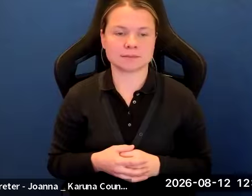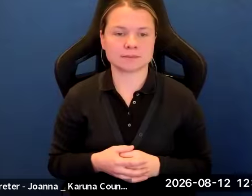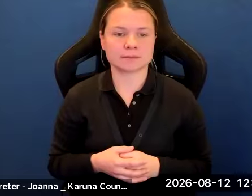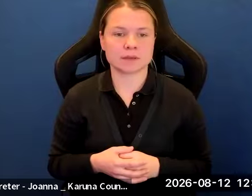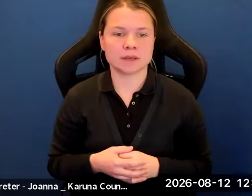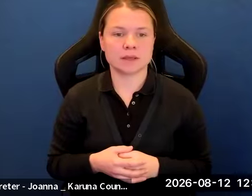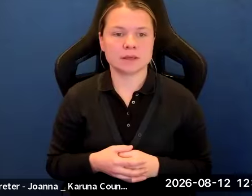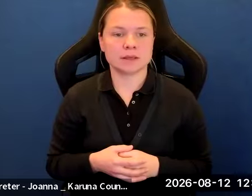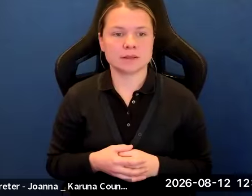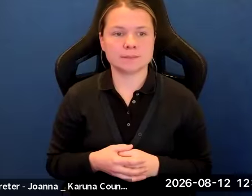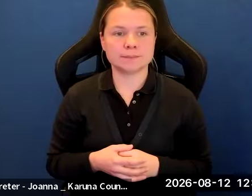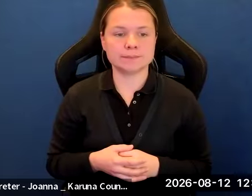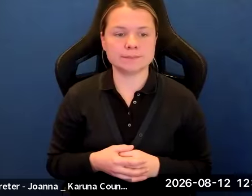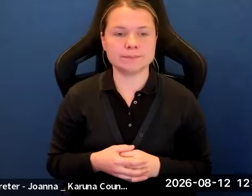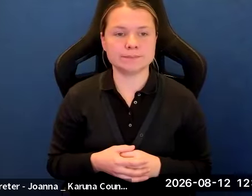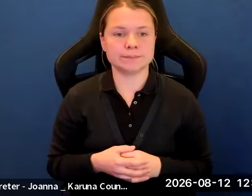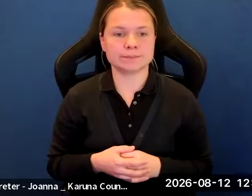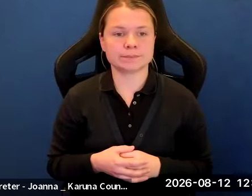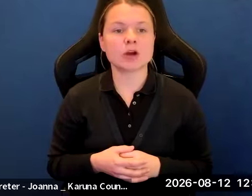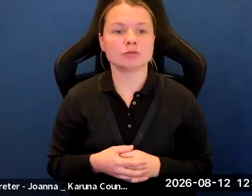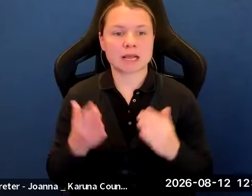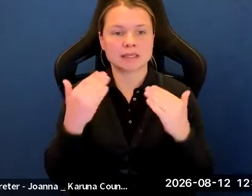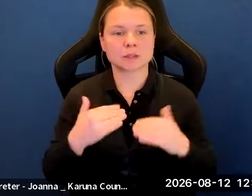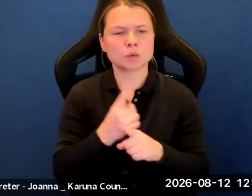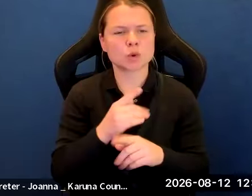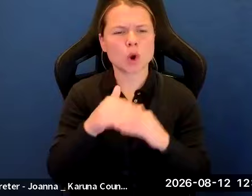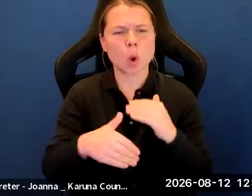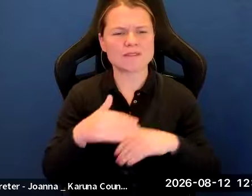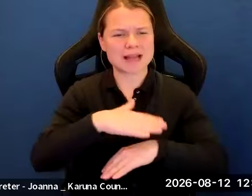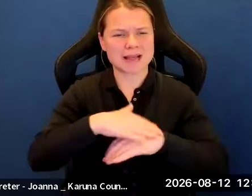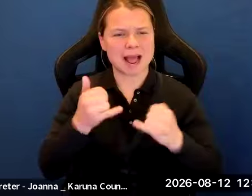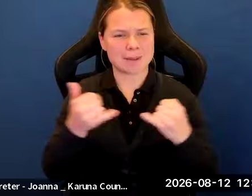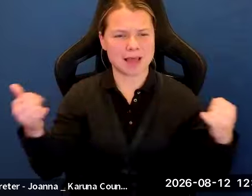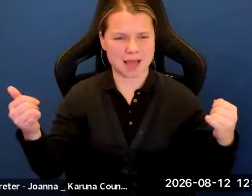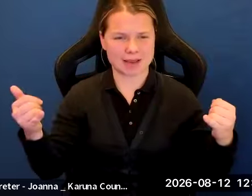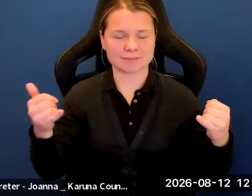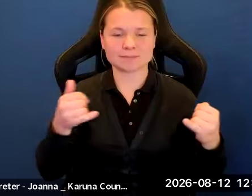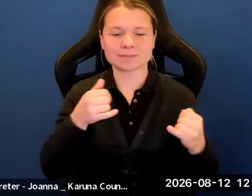institution.